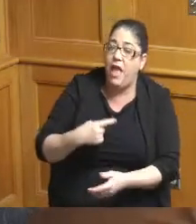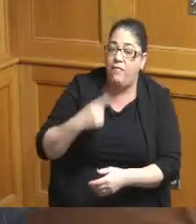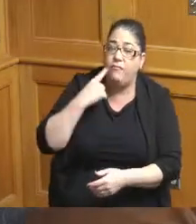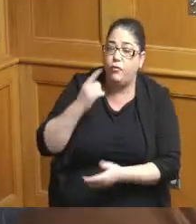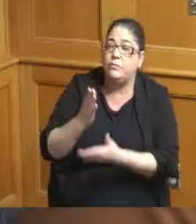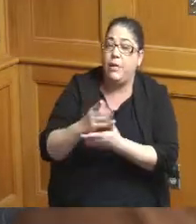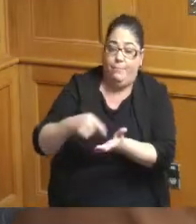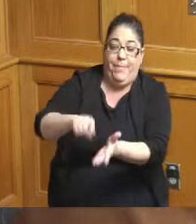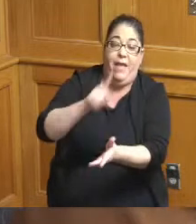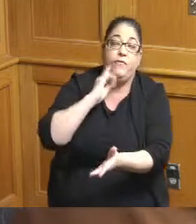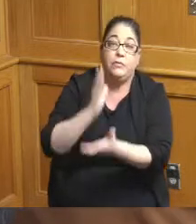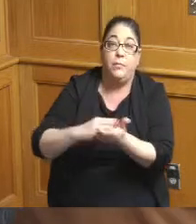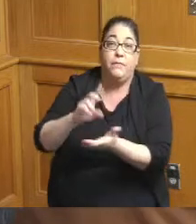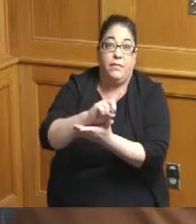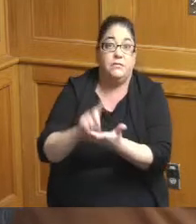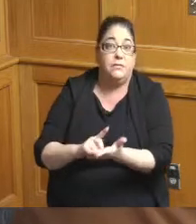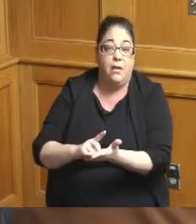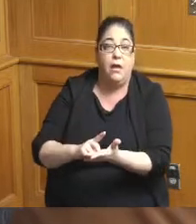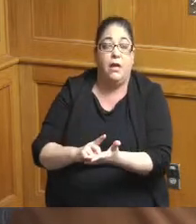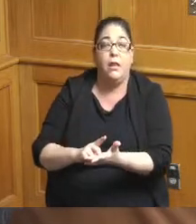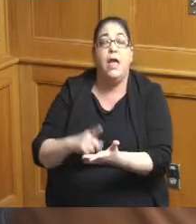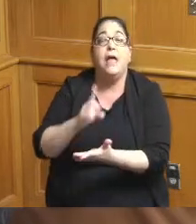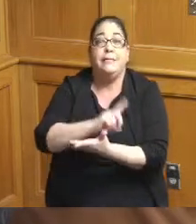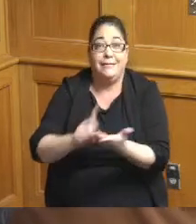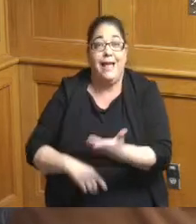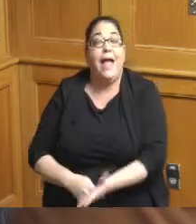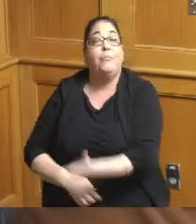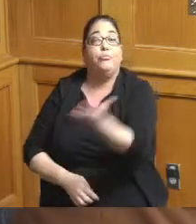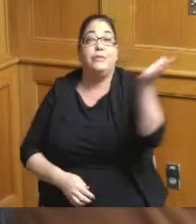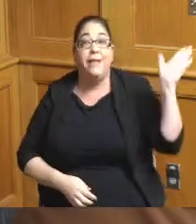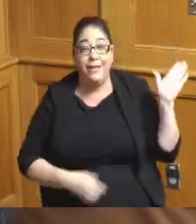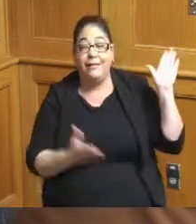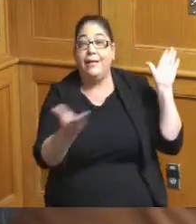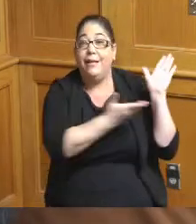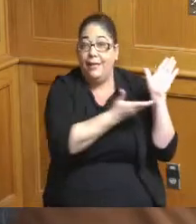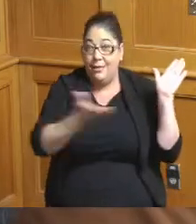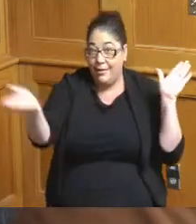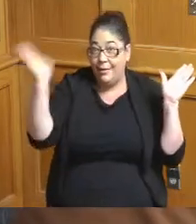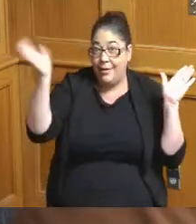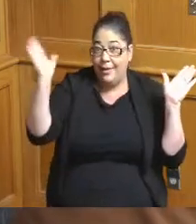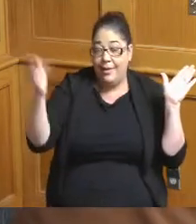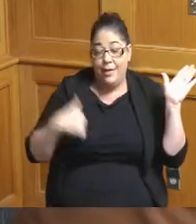design was presented never asked us what we like about it I don't have to say a thing about the